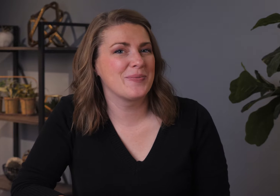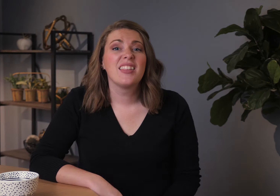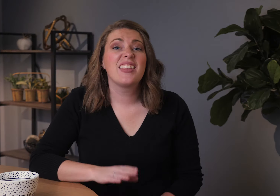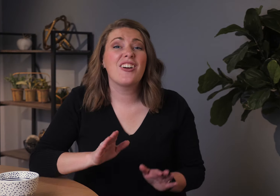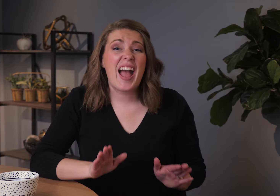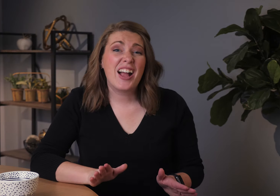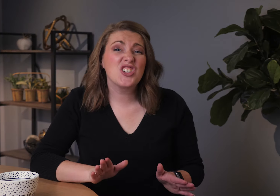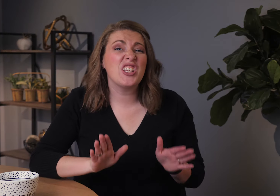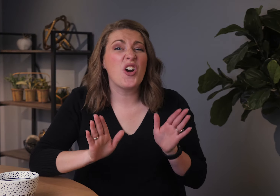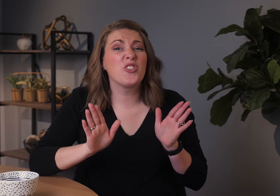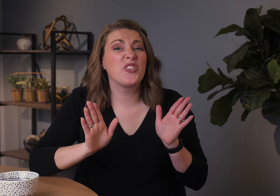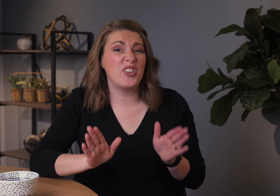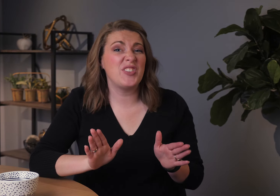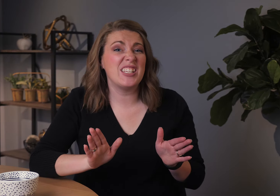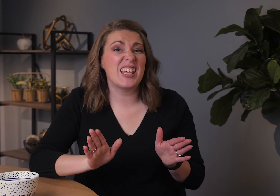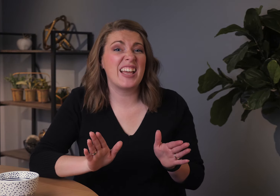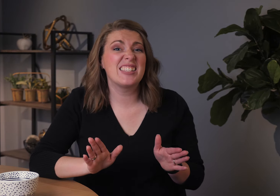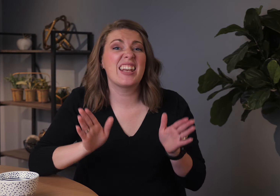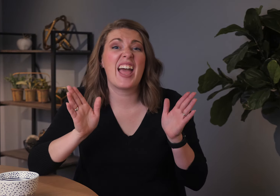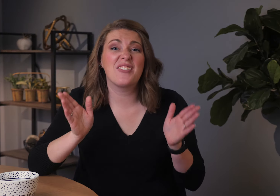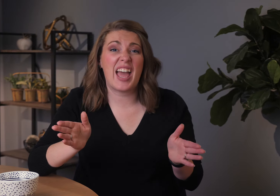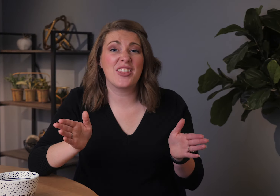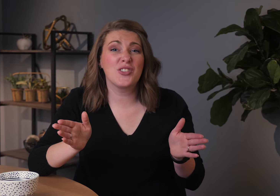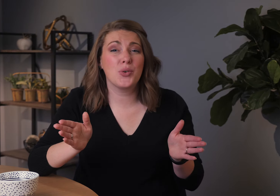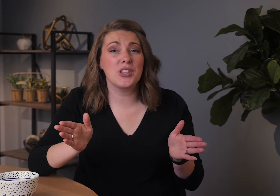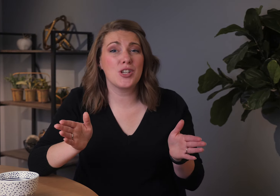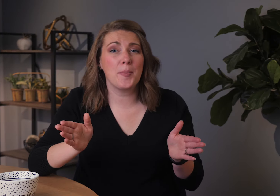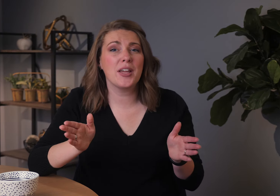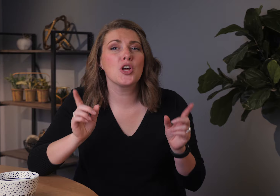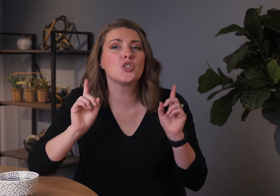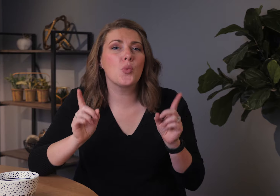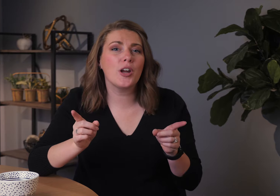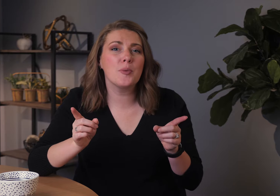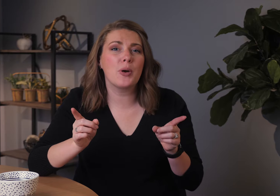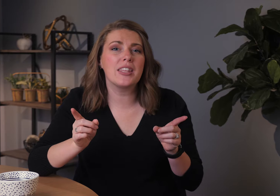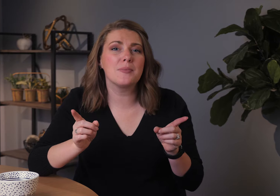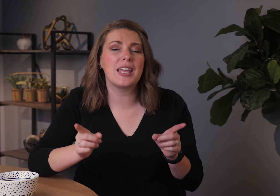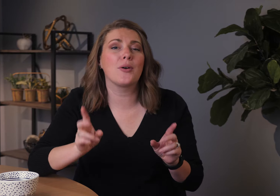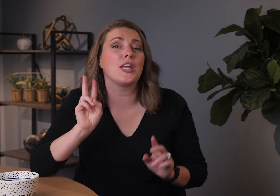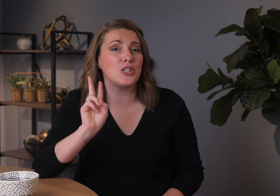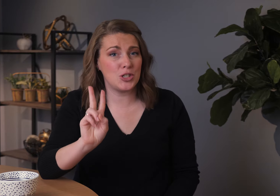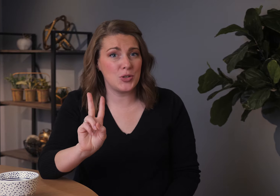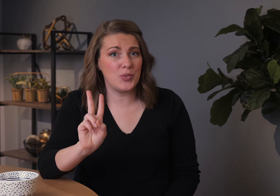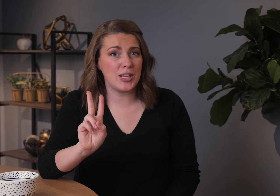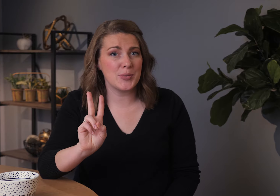There are actually over 50 signs that I have gathered for this topic, so we're going to break them down into two videos.